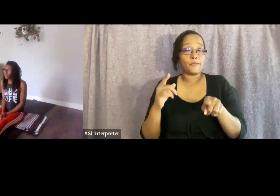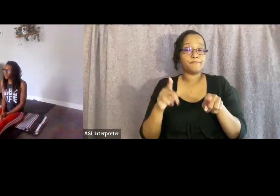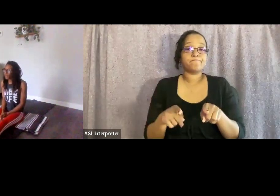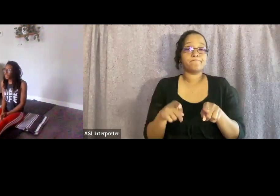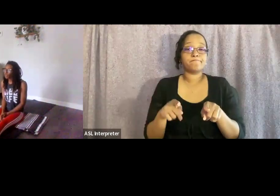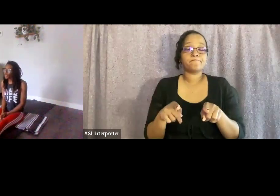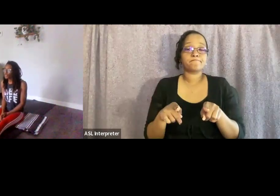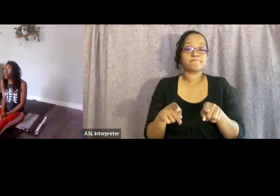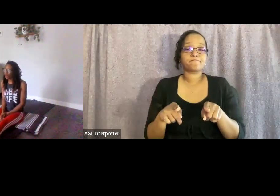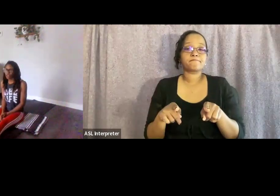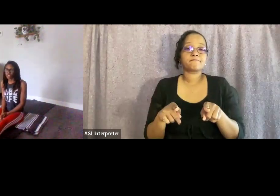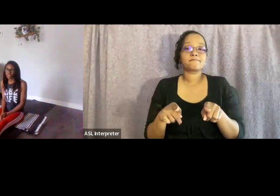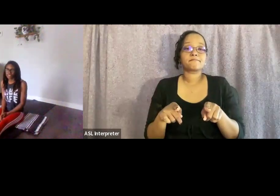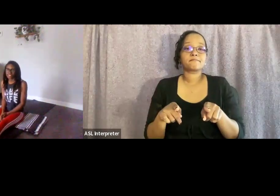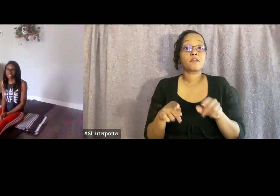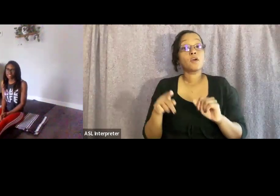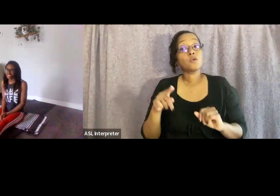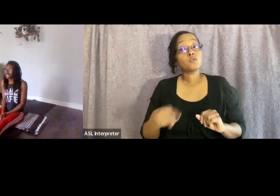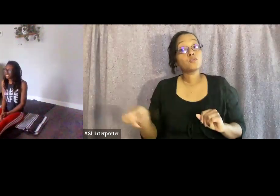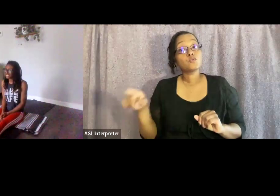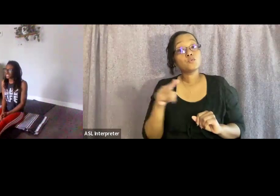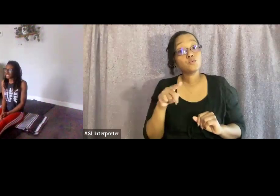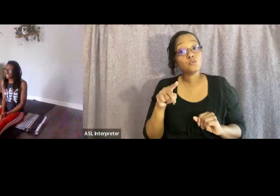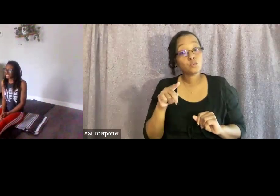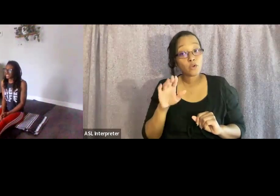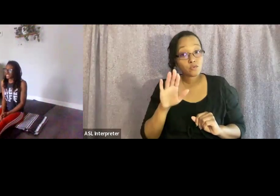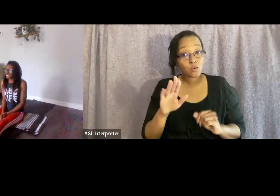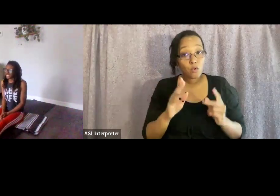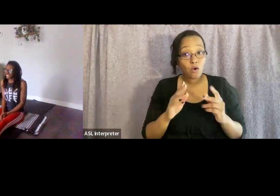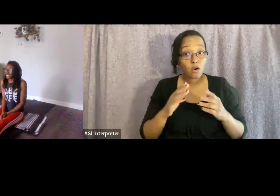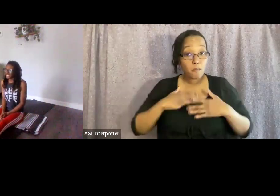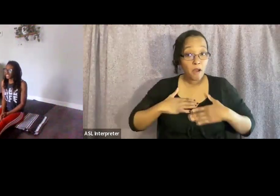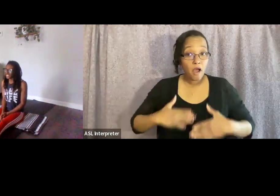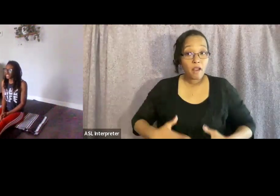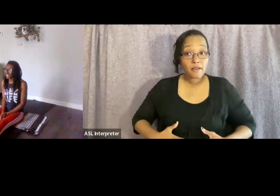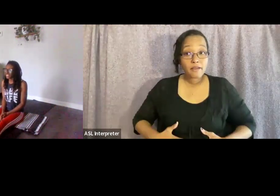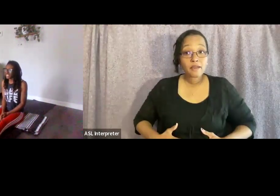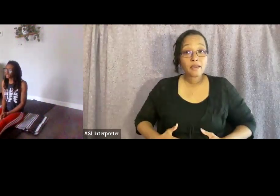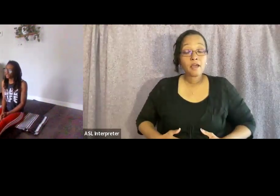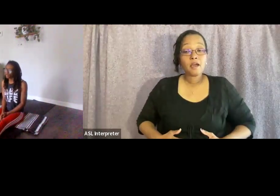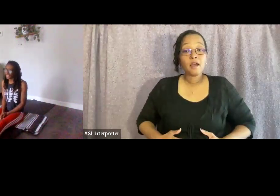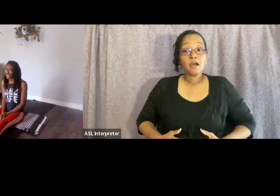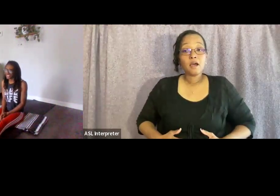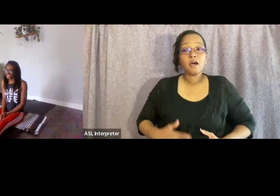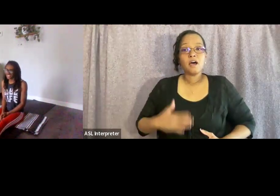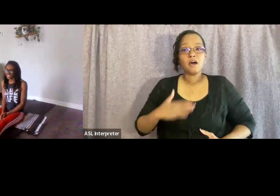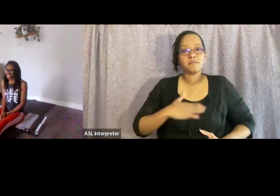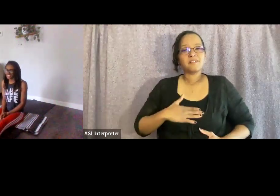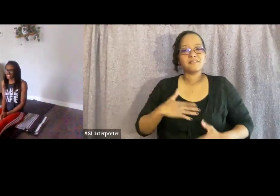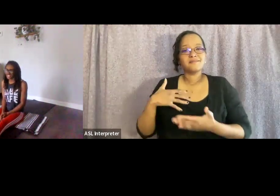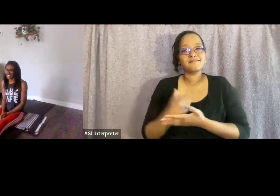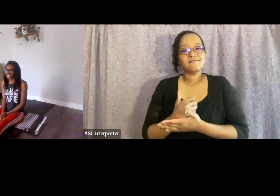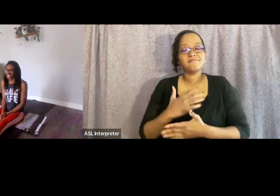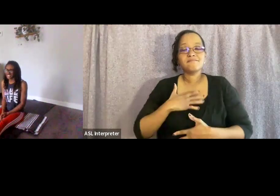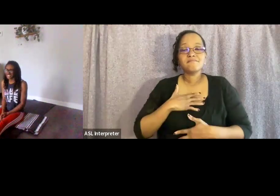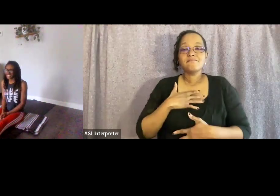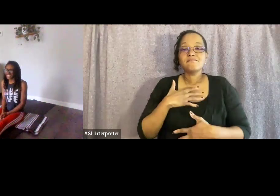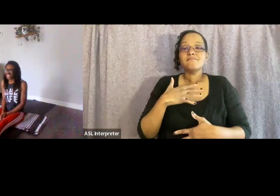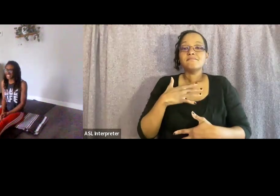And wherever you are, take a few breaths.